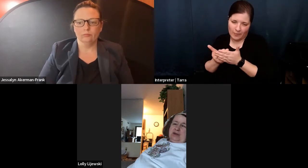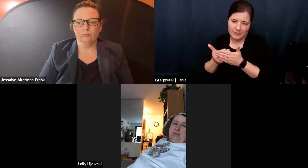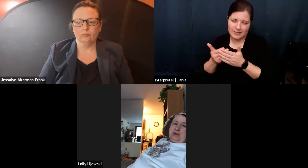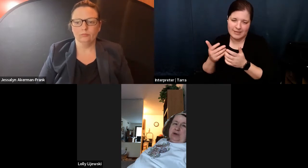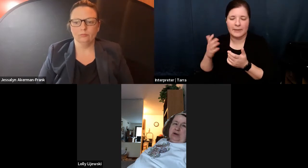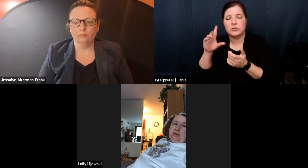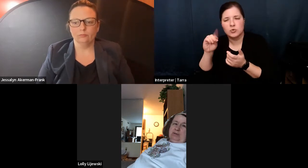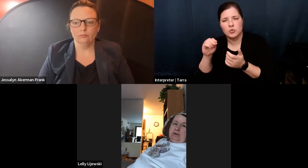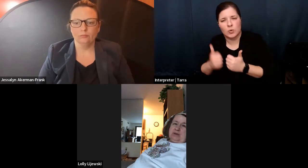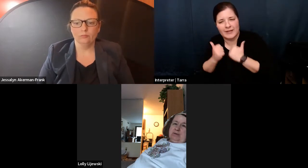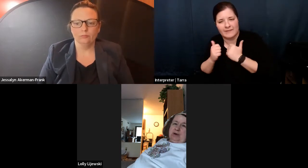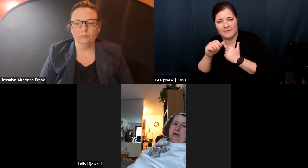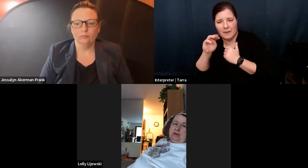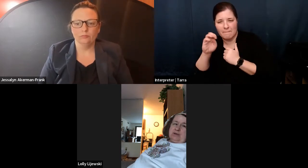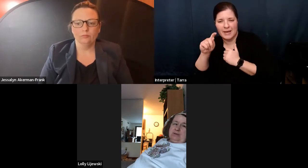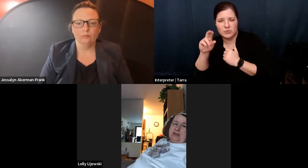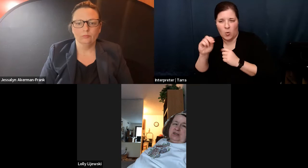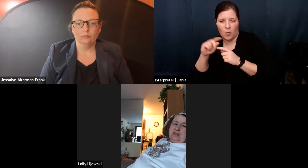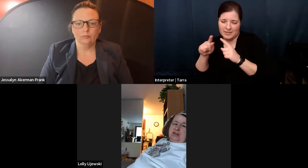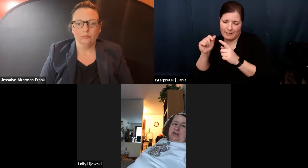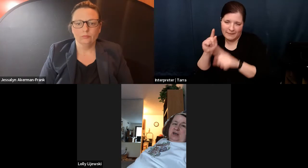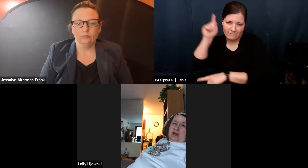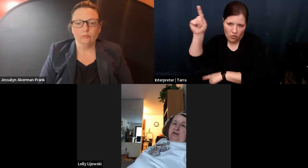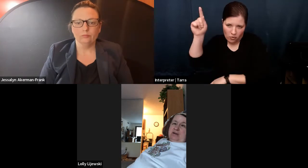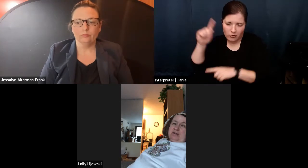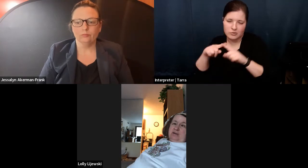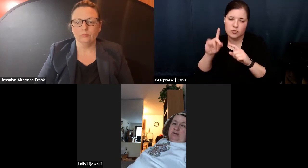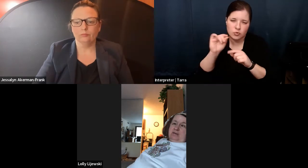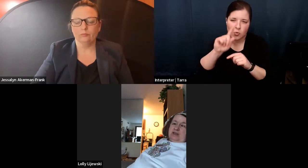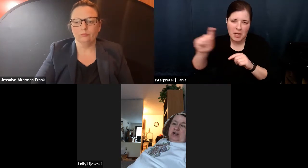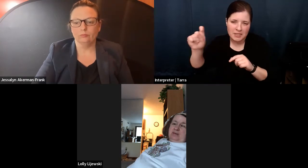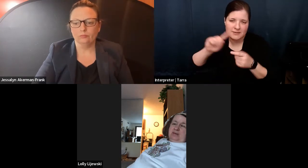In terms of -- and I really -- I do ask friends or family for rides, mostly friends.